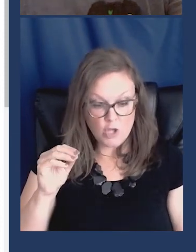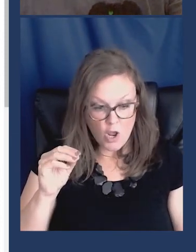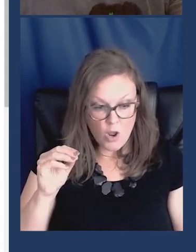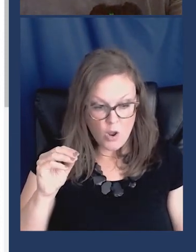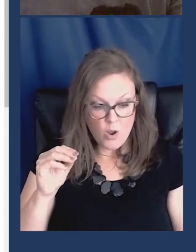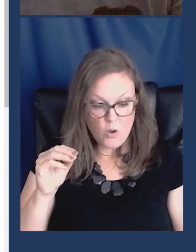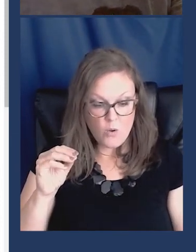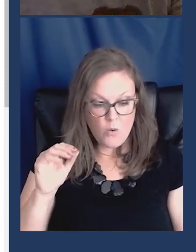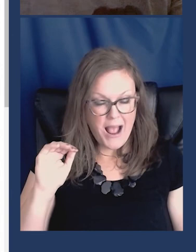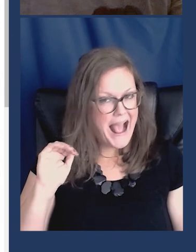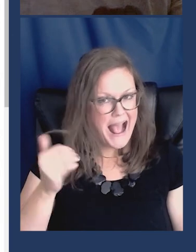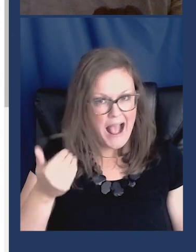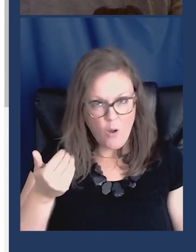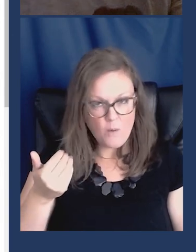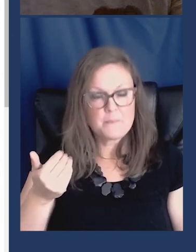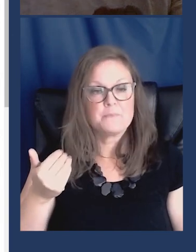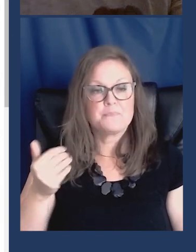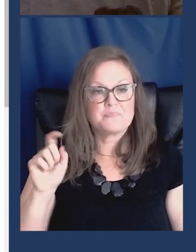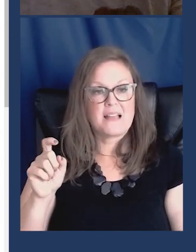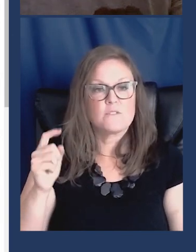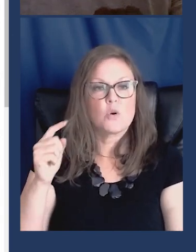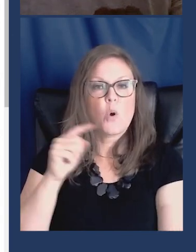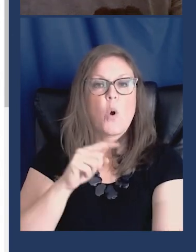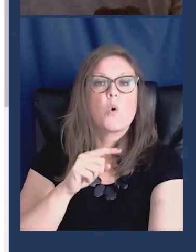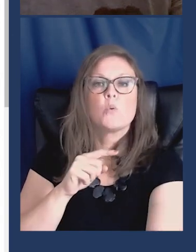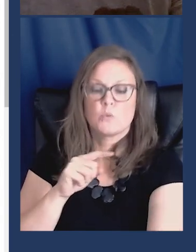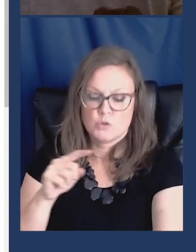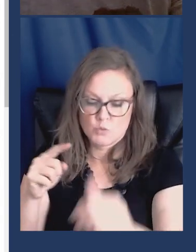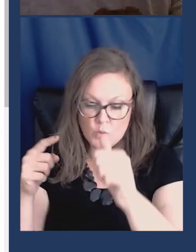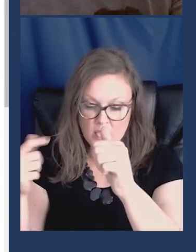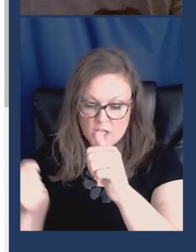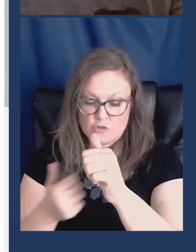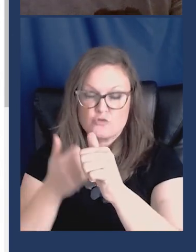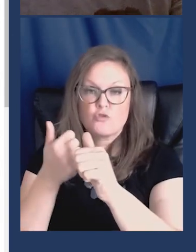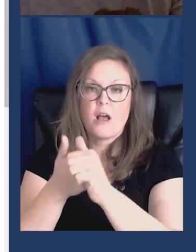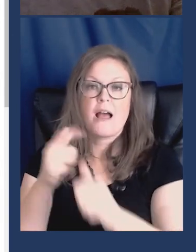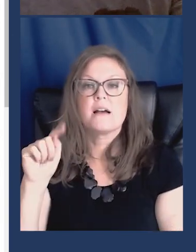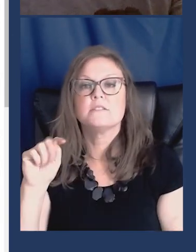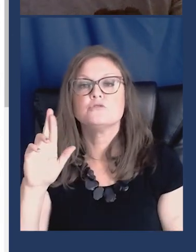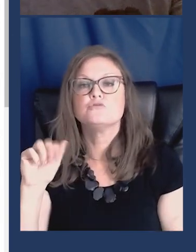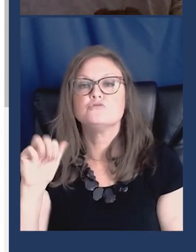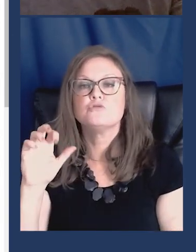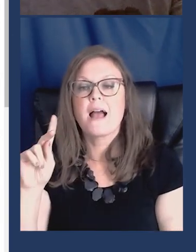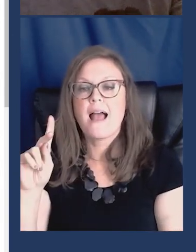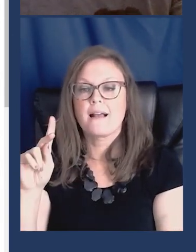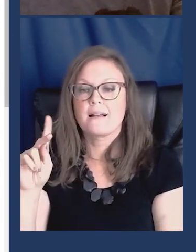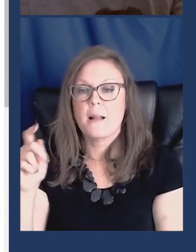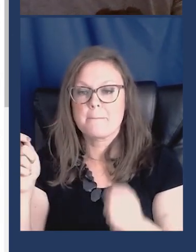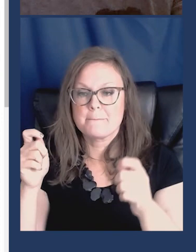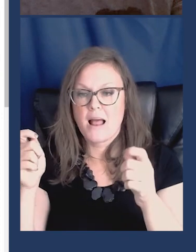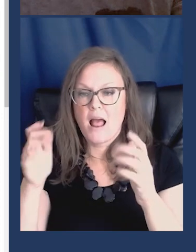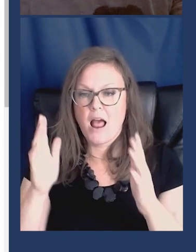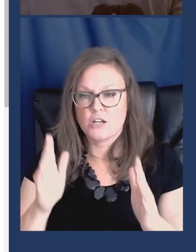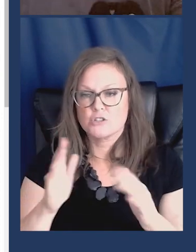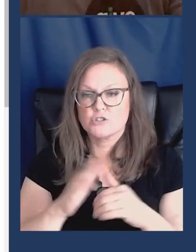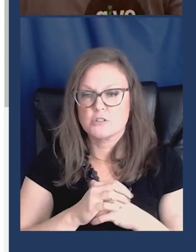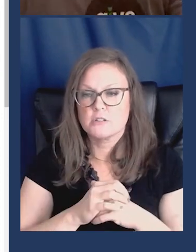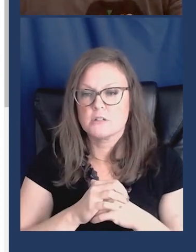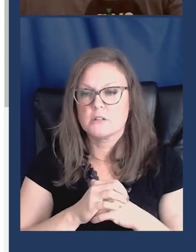into the track manager, which was. Track management, right?